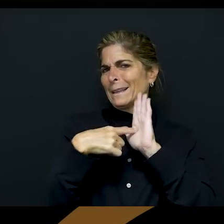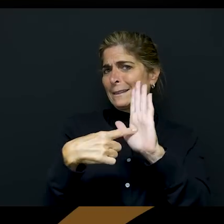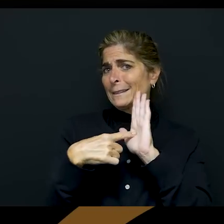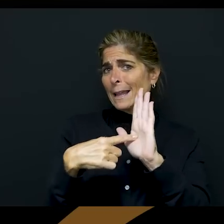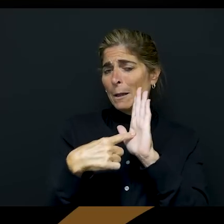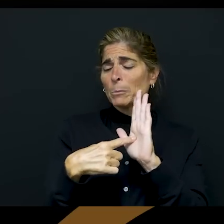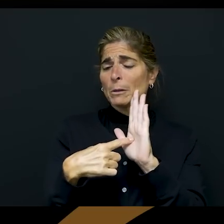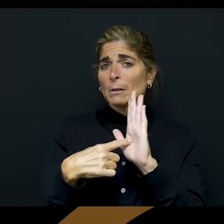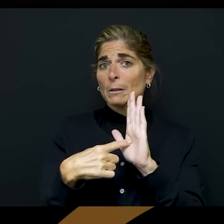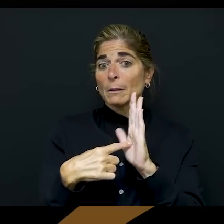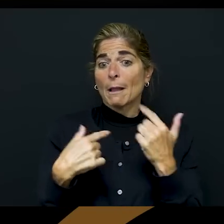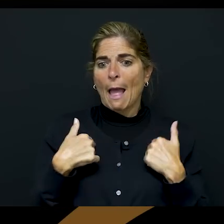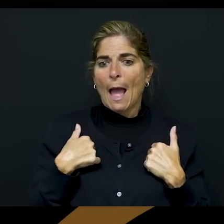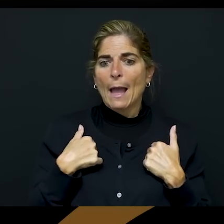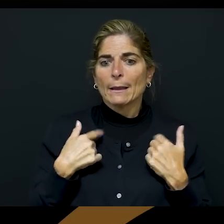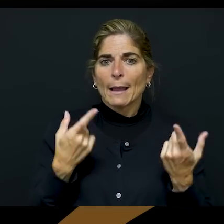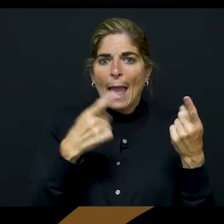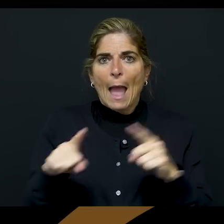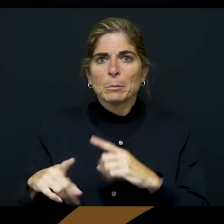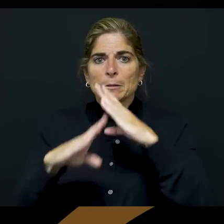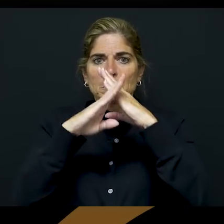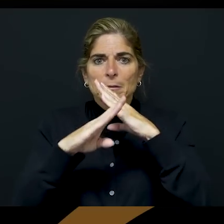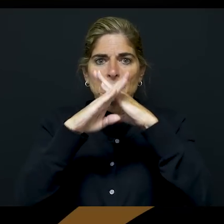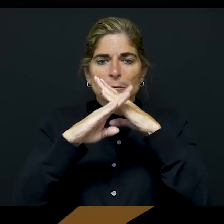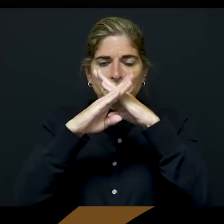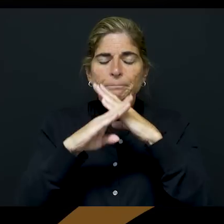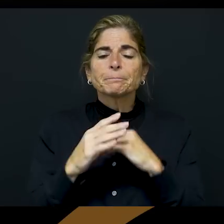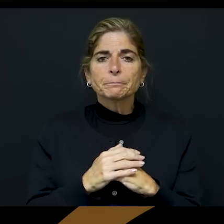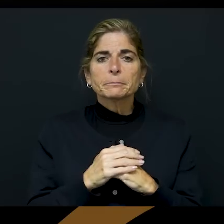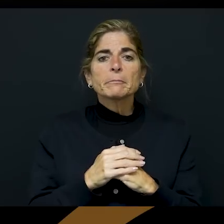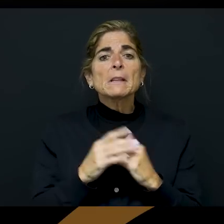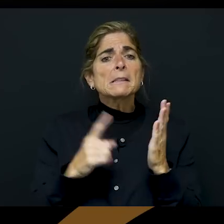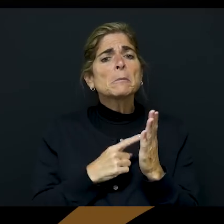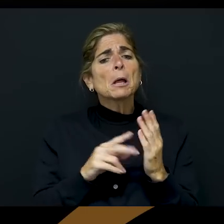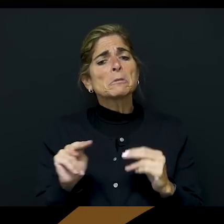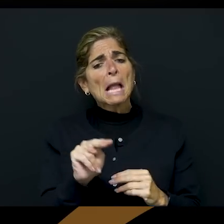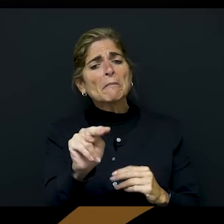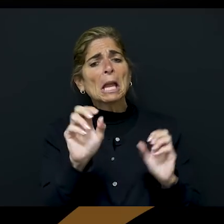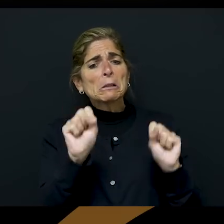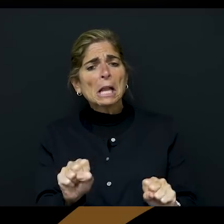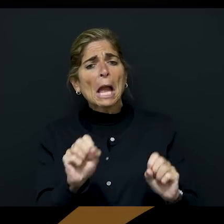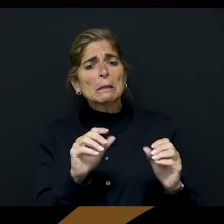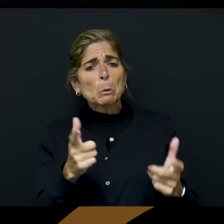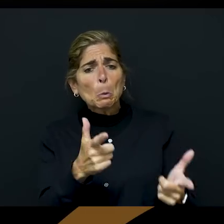Now, that's just one example of how I regularly come across hurdles and sometimes I navigate them pretty quickly.